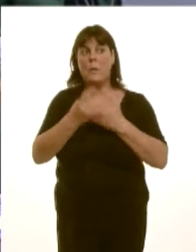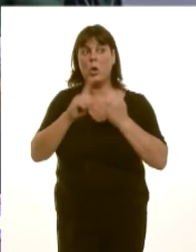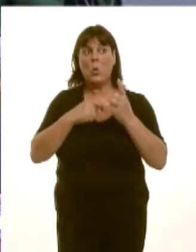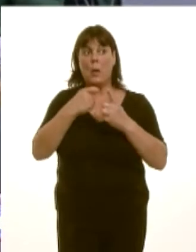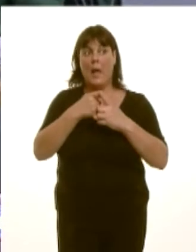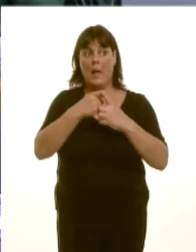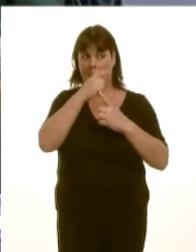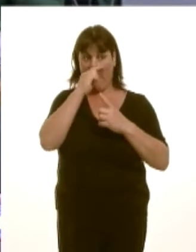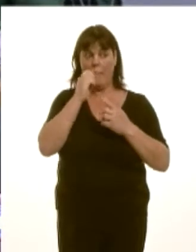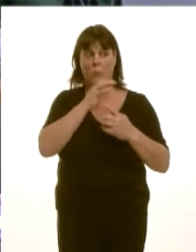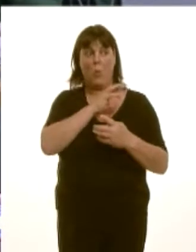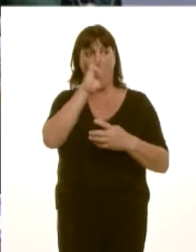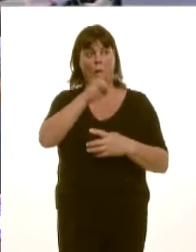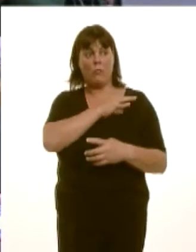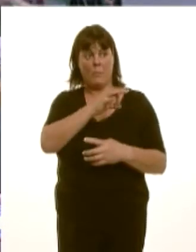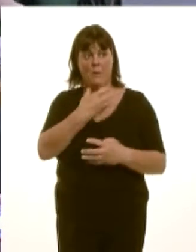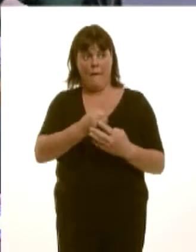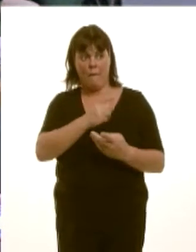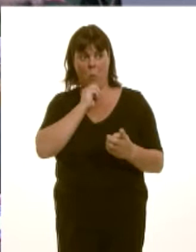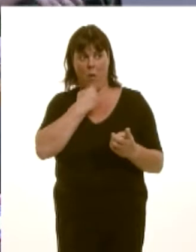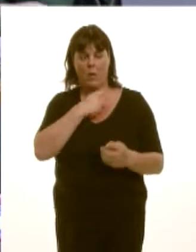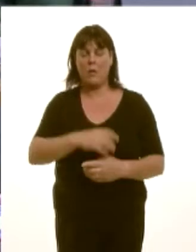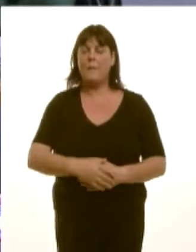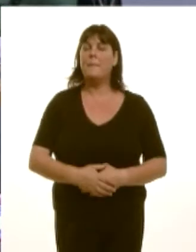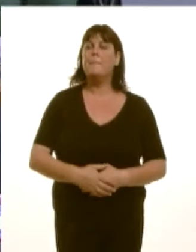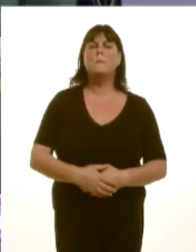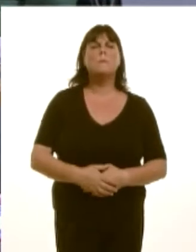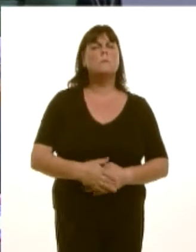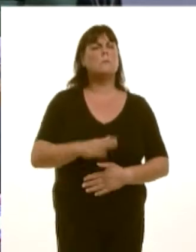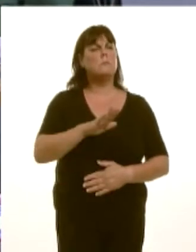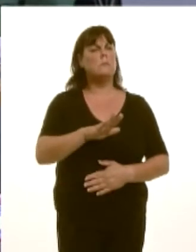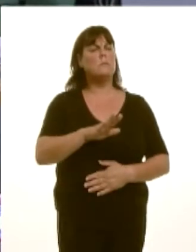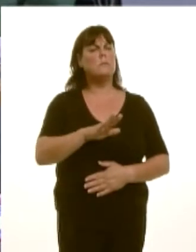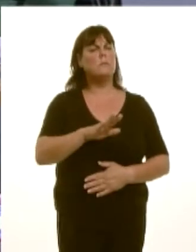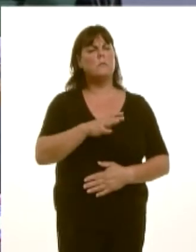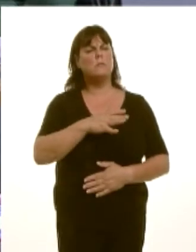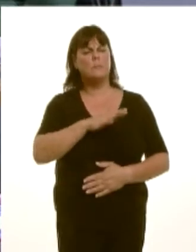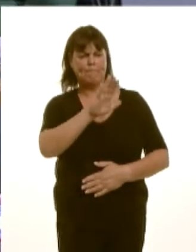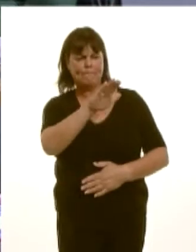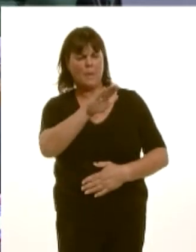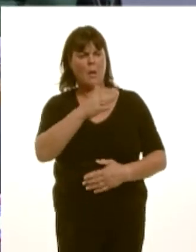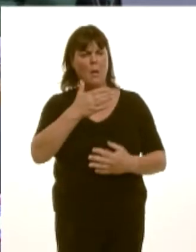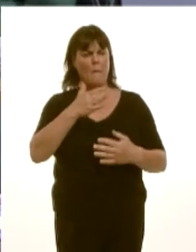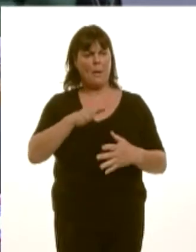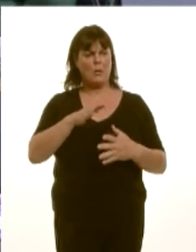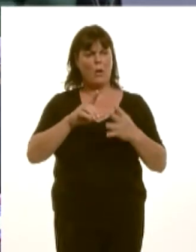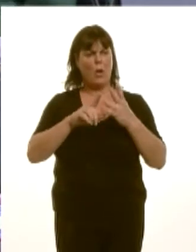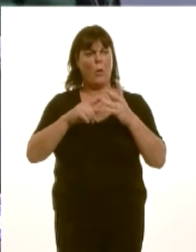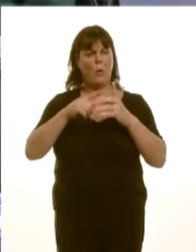However, may I also say that meetings have taken place between Ministers and officials from the OECD?